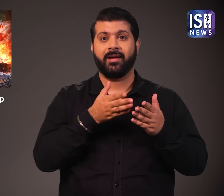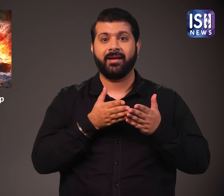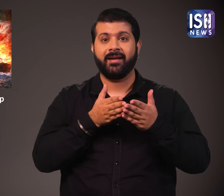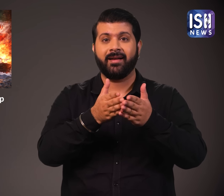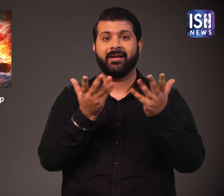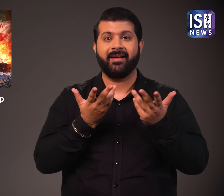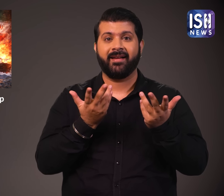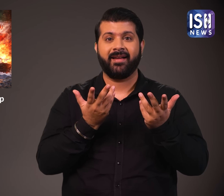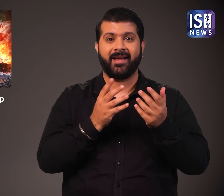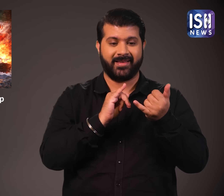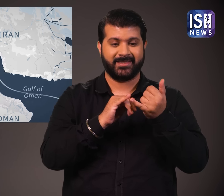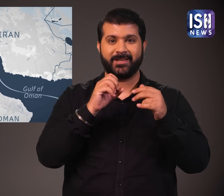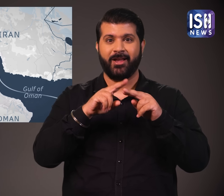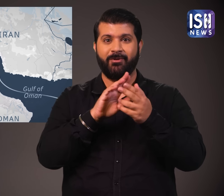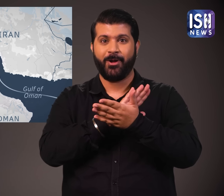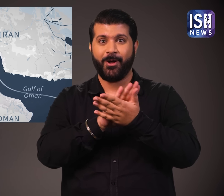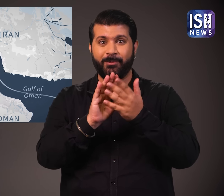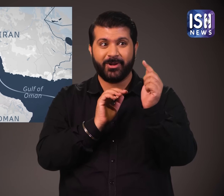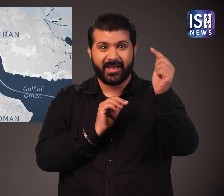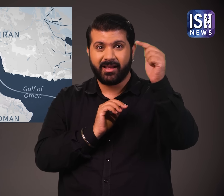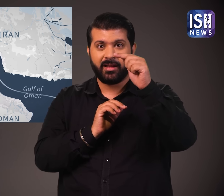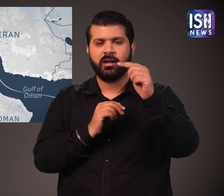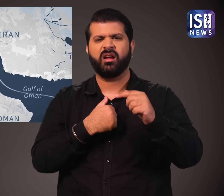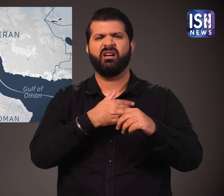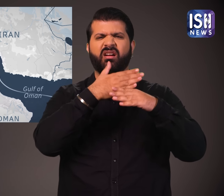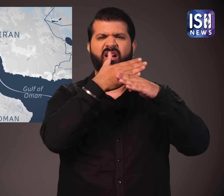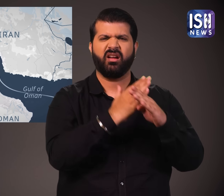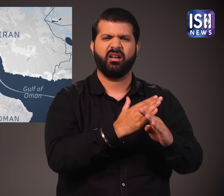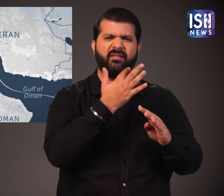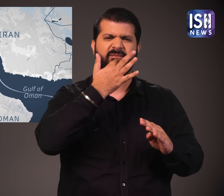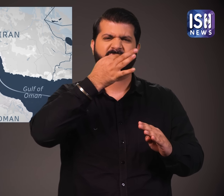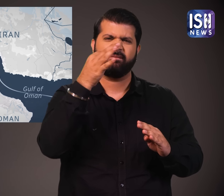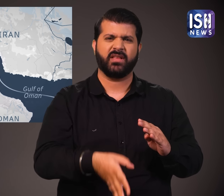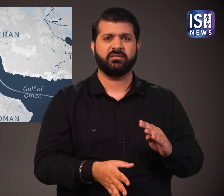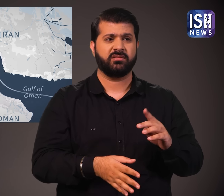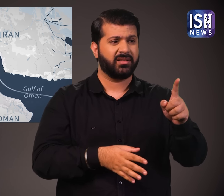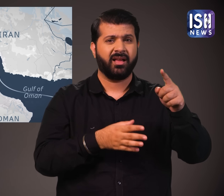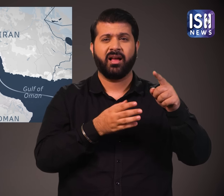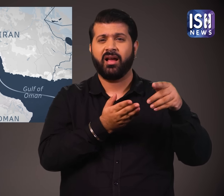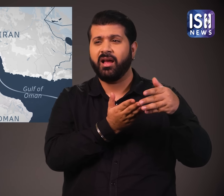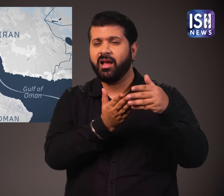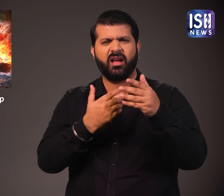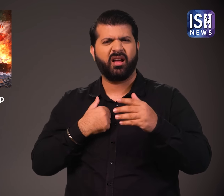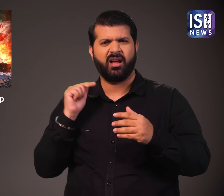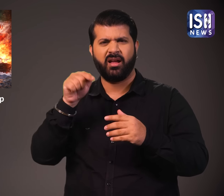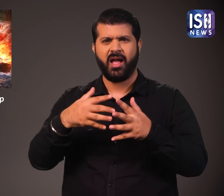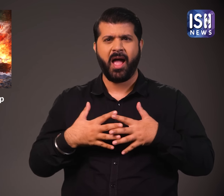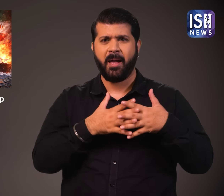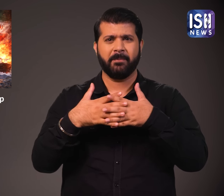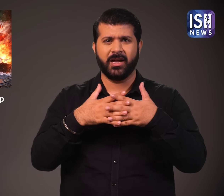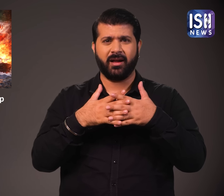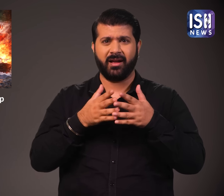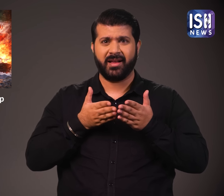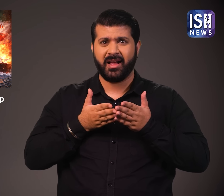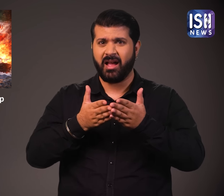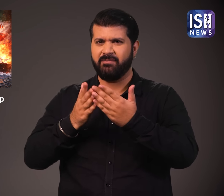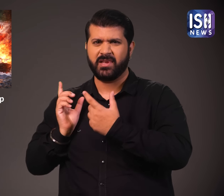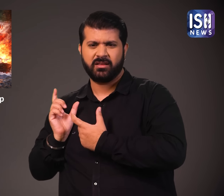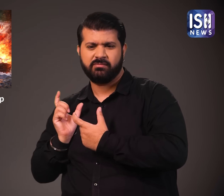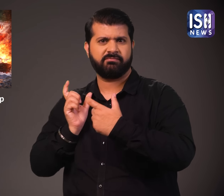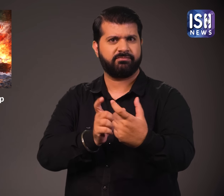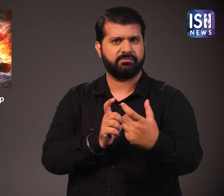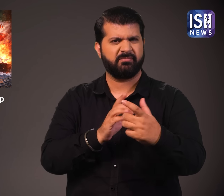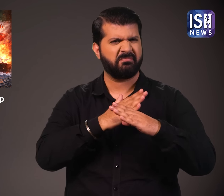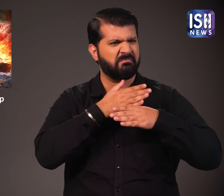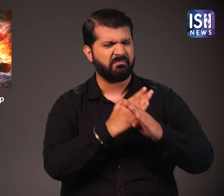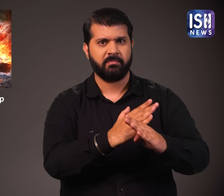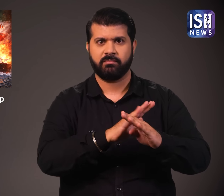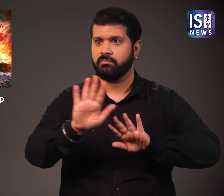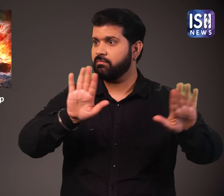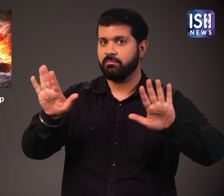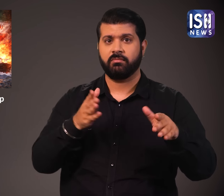the U.S. will begin the process of blockading ships trying to enter the Strait of Hormuz.